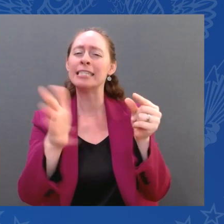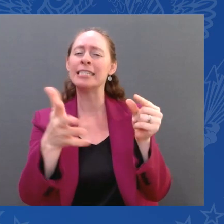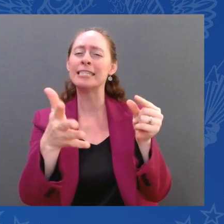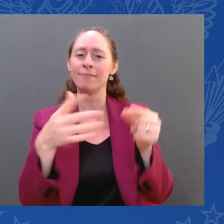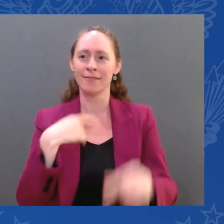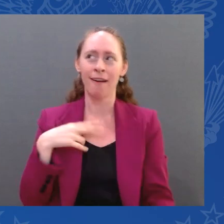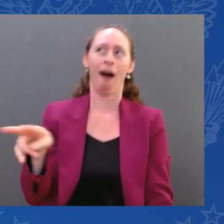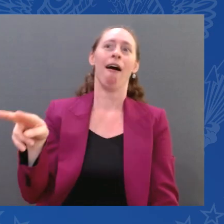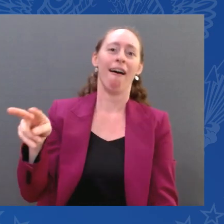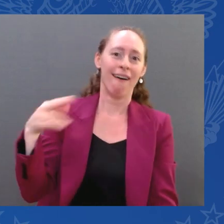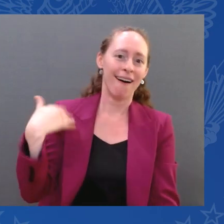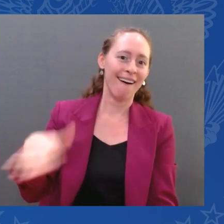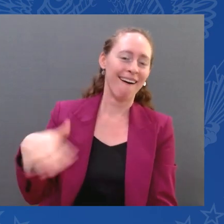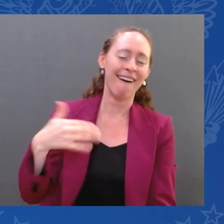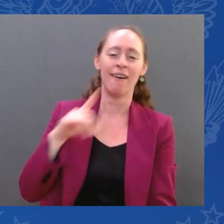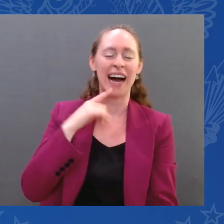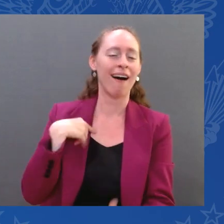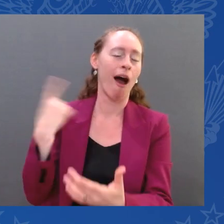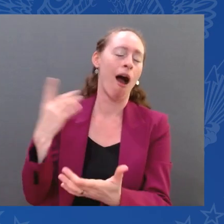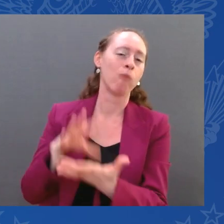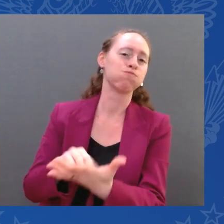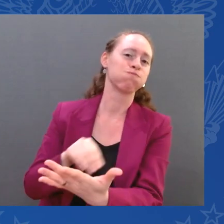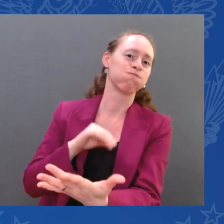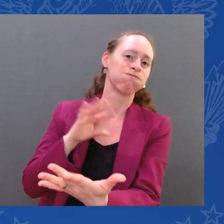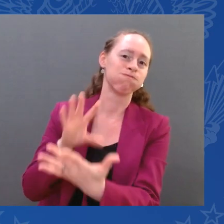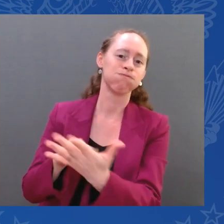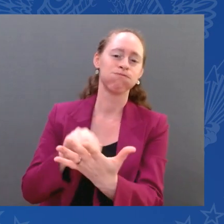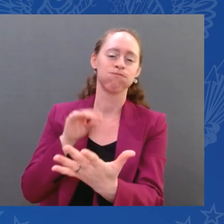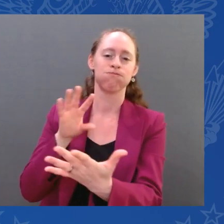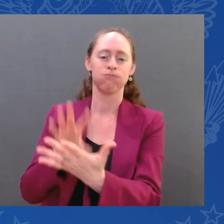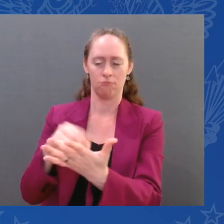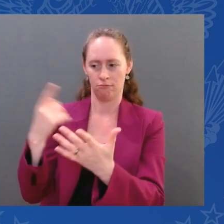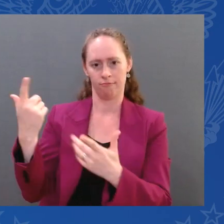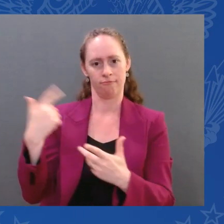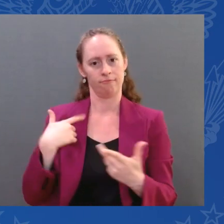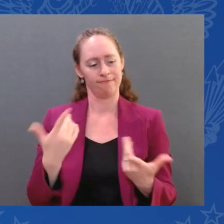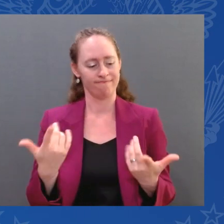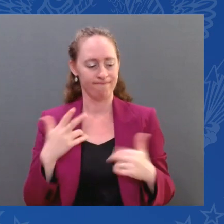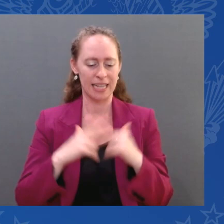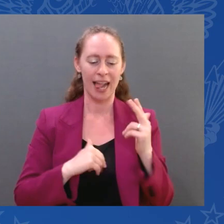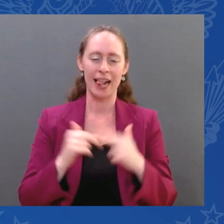they really did. For so many people and for the nation, Sister Simone Campbell is a gift from God.